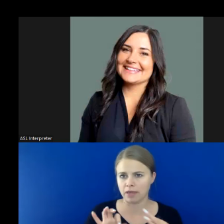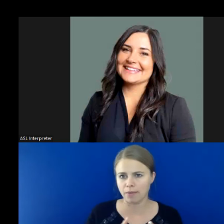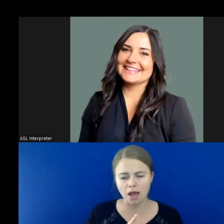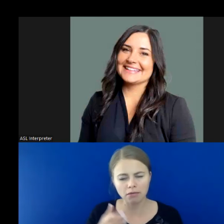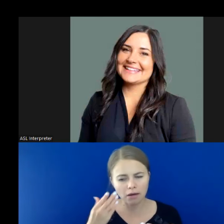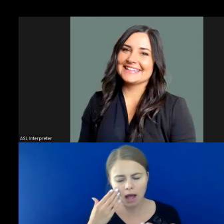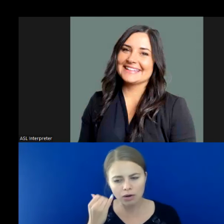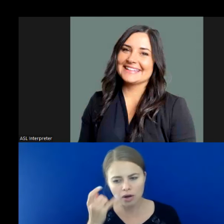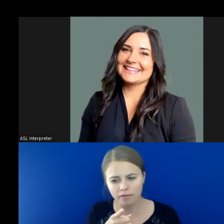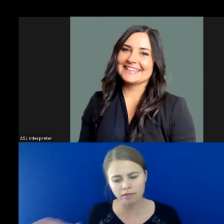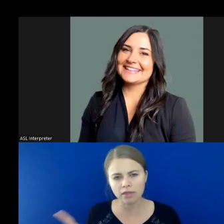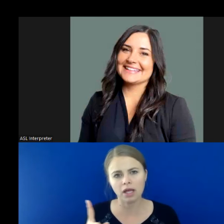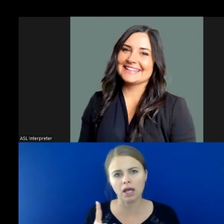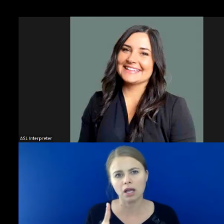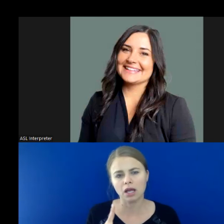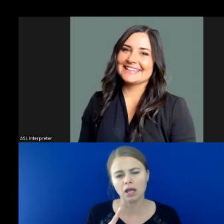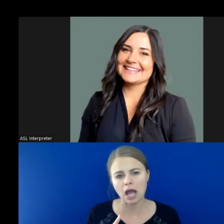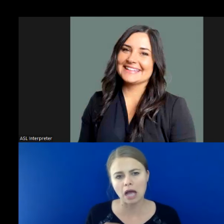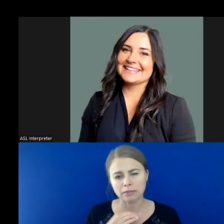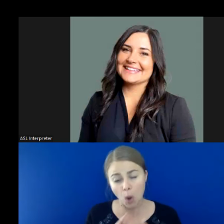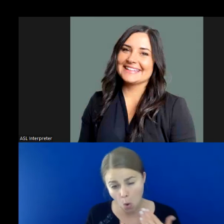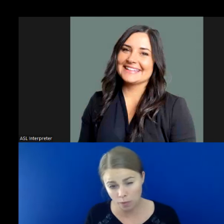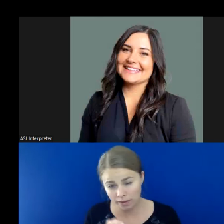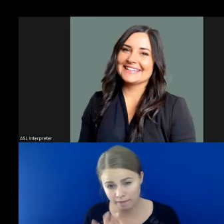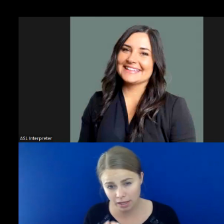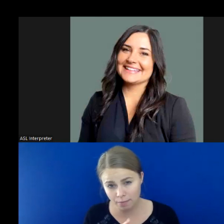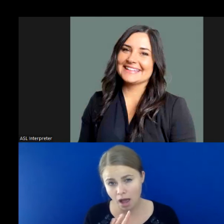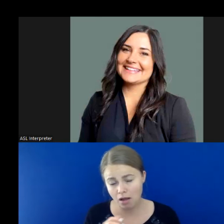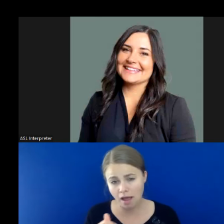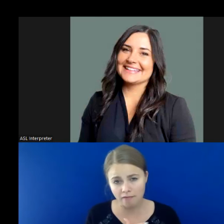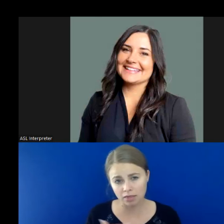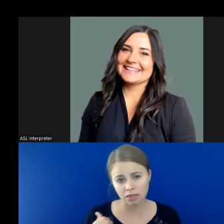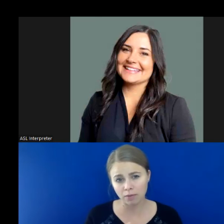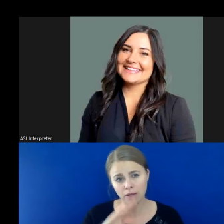So that their intellectual property wasn't just stolen, if that makes sense, right?